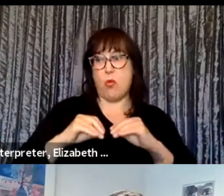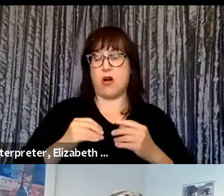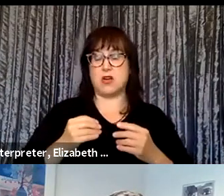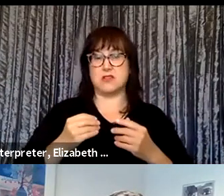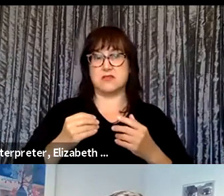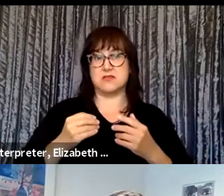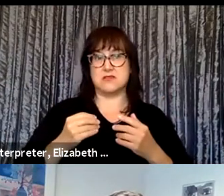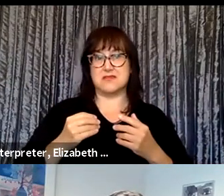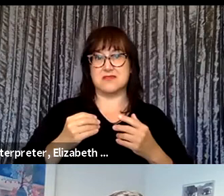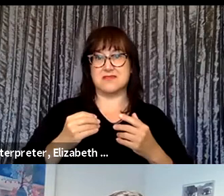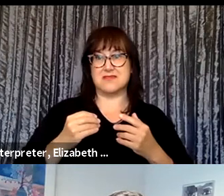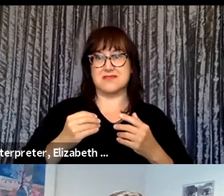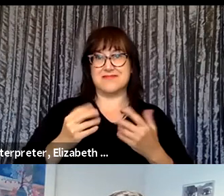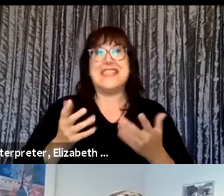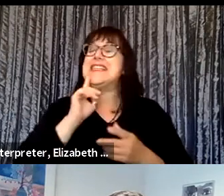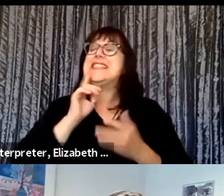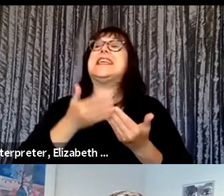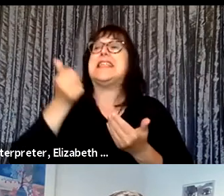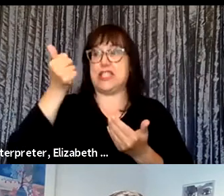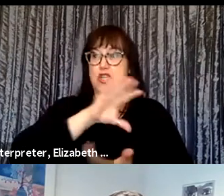is it easier to be involved in, in this phase?